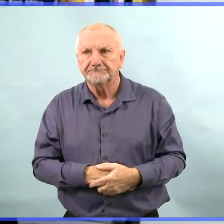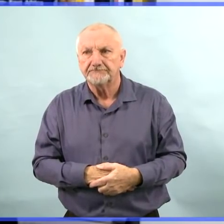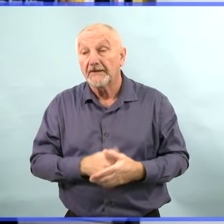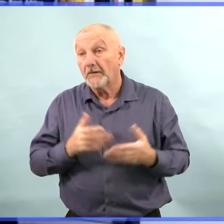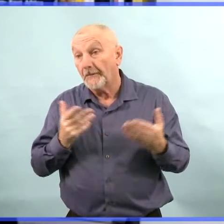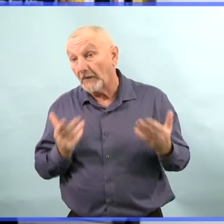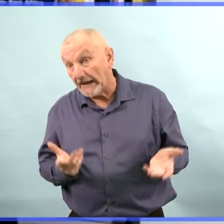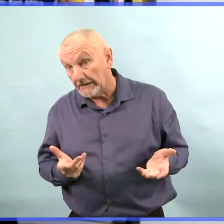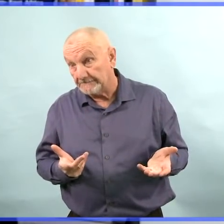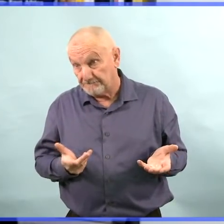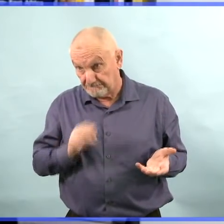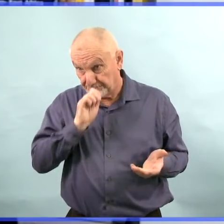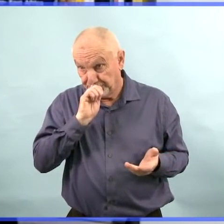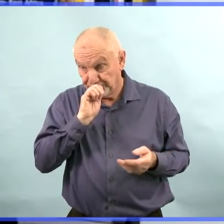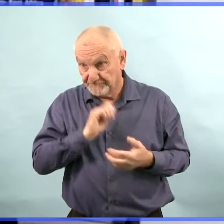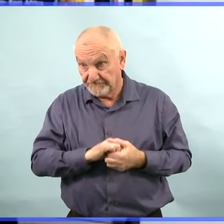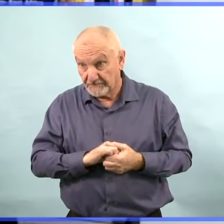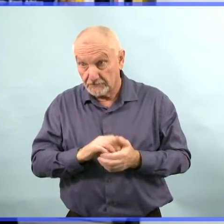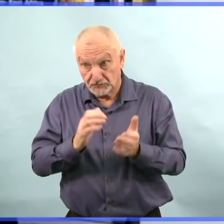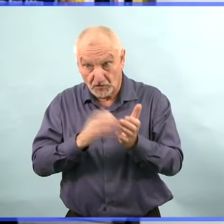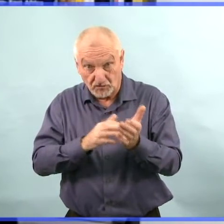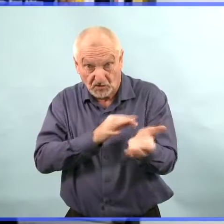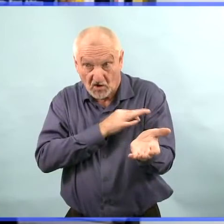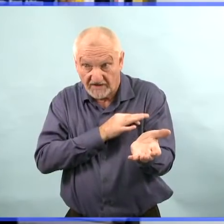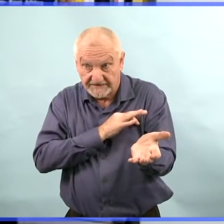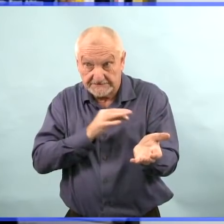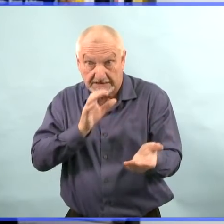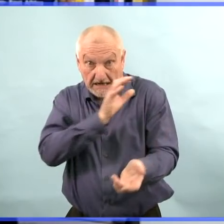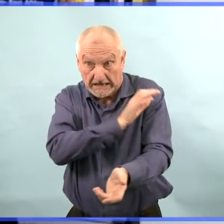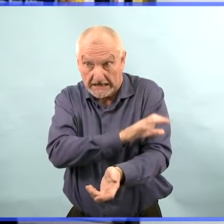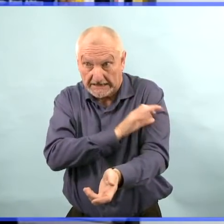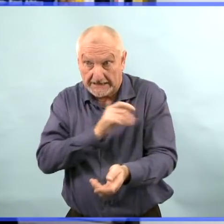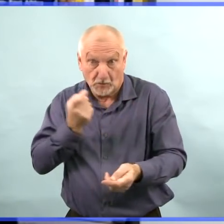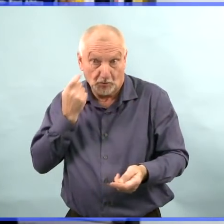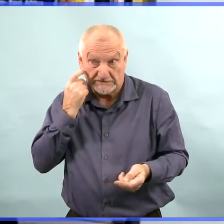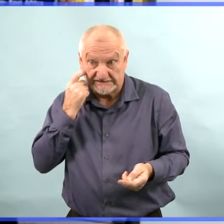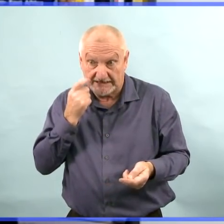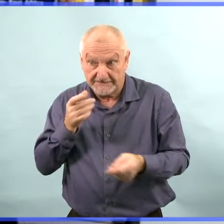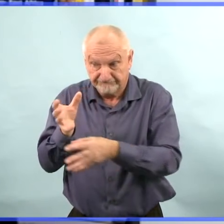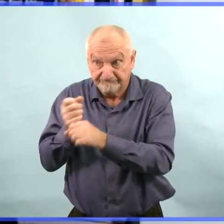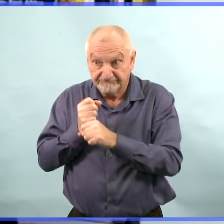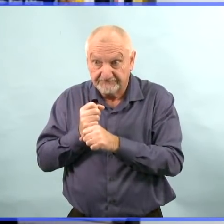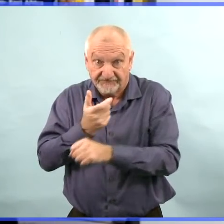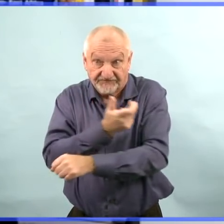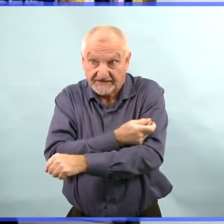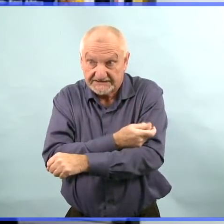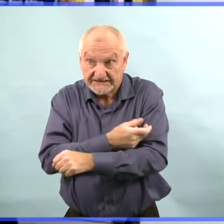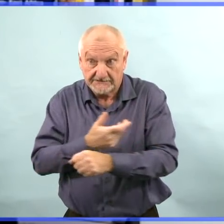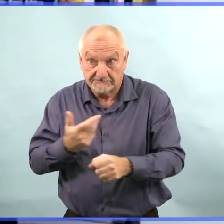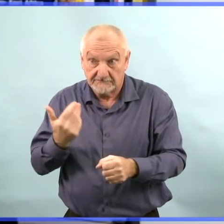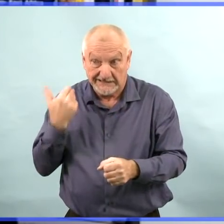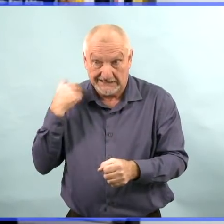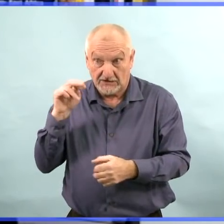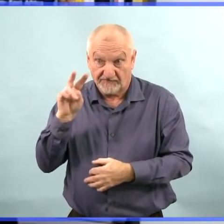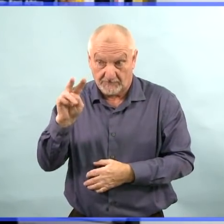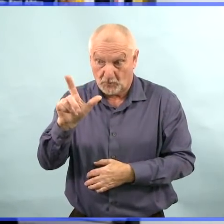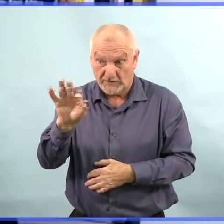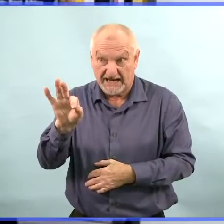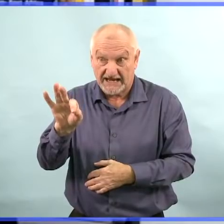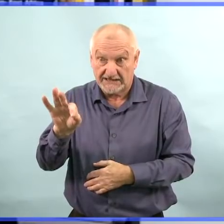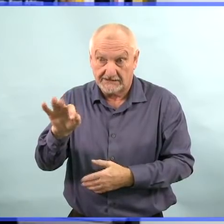last thursday and some of them as late as november 29th so certainly there would be a few days